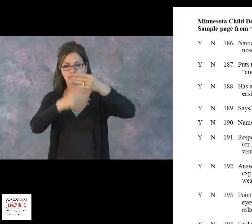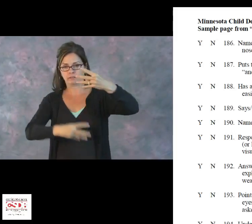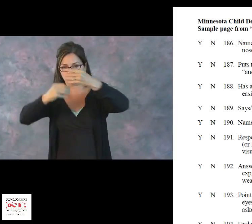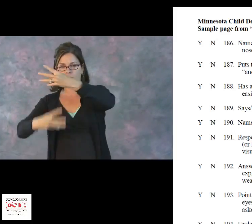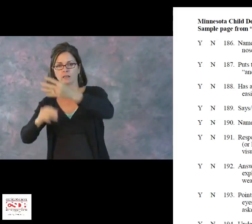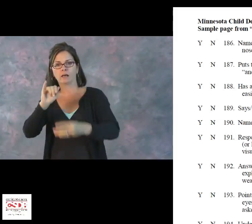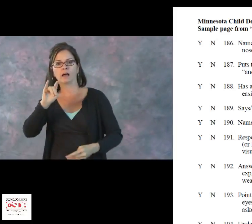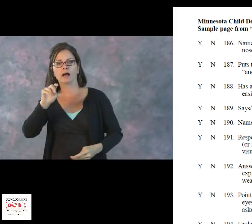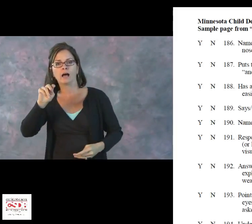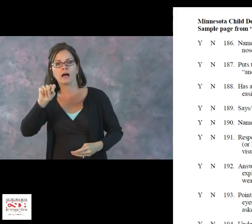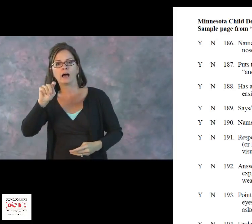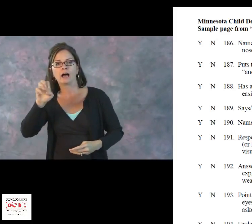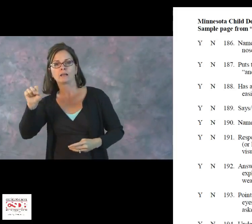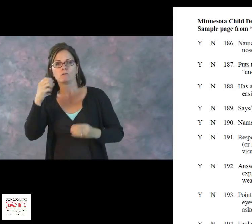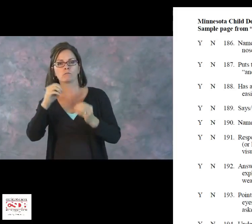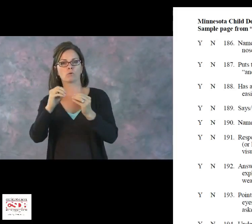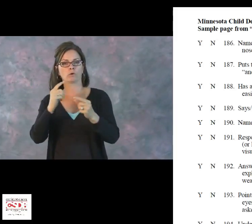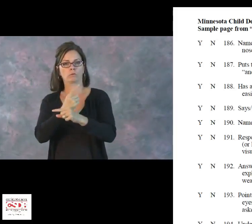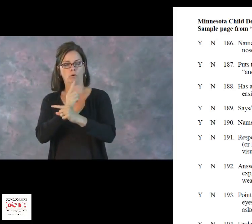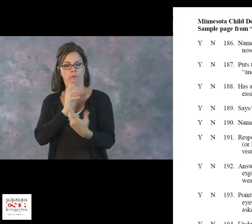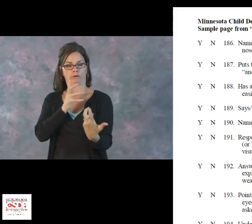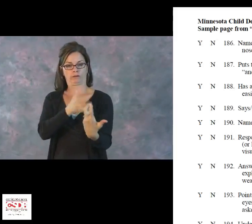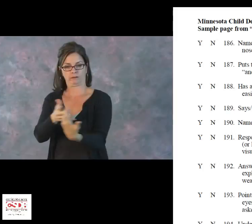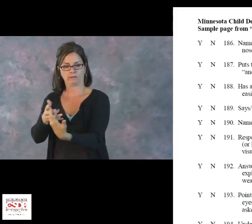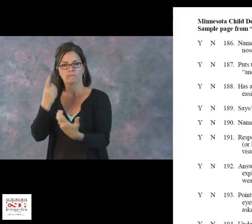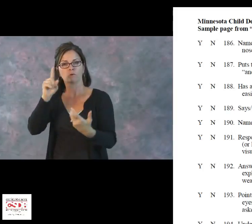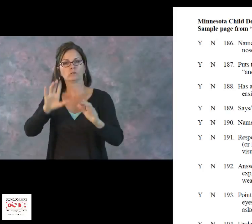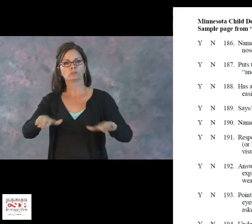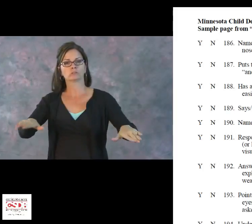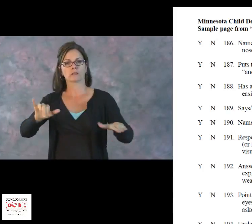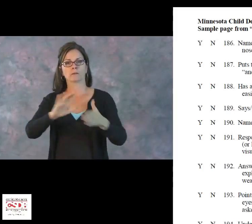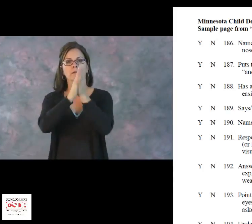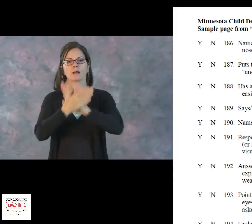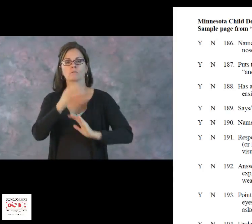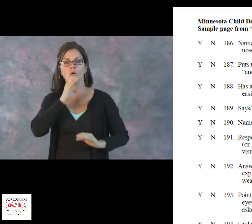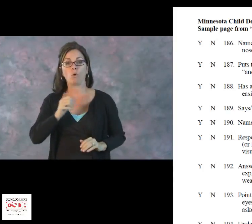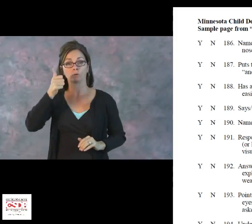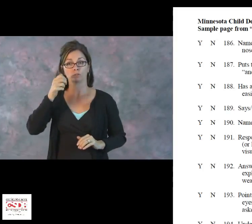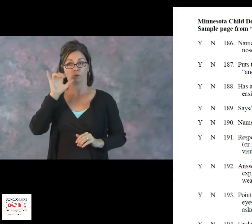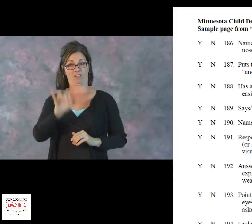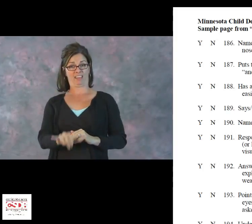that are more appropriate for children as they get older. The items on this particular assessment